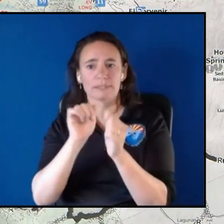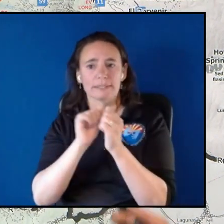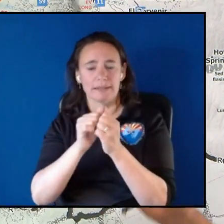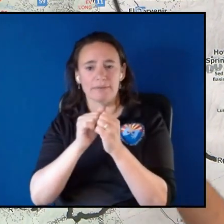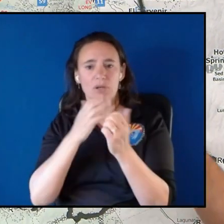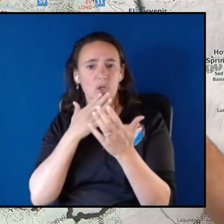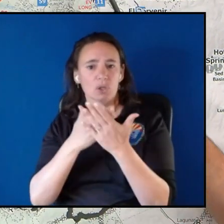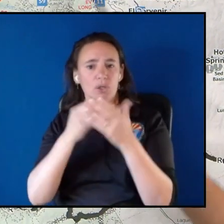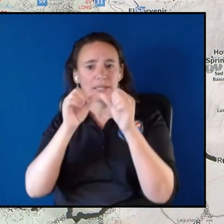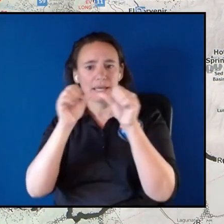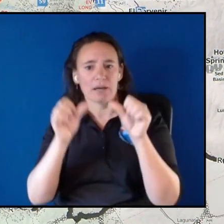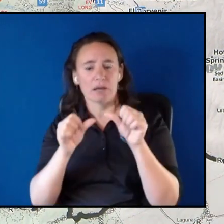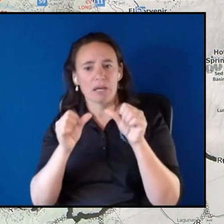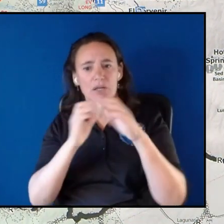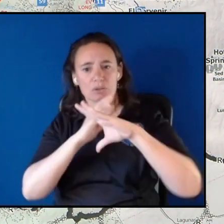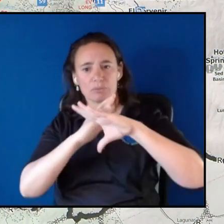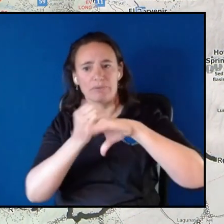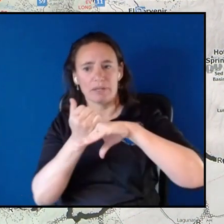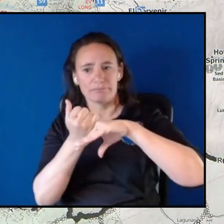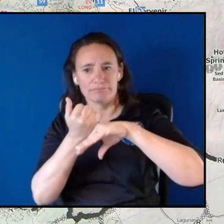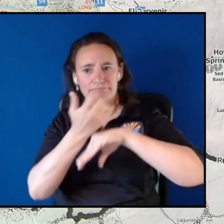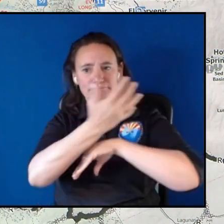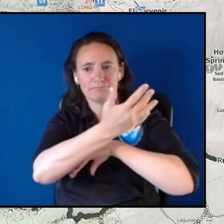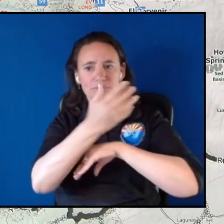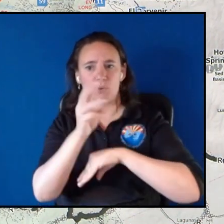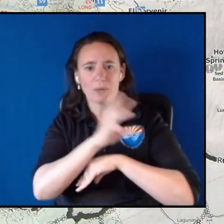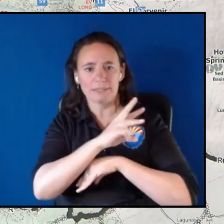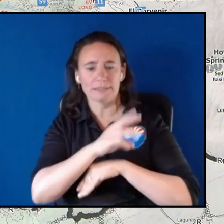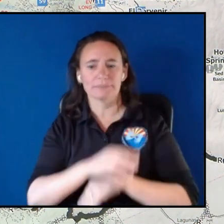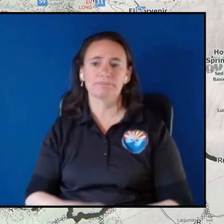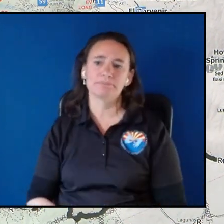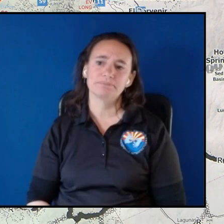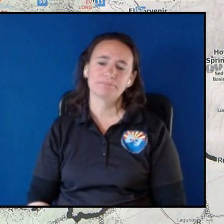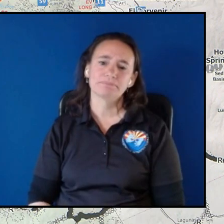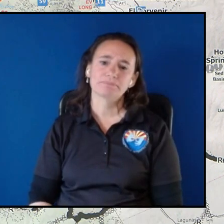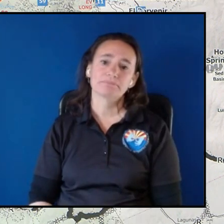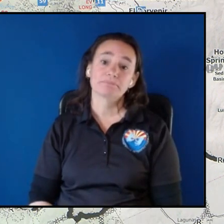progressing to the west up in that area. So, with that, we do appreicate